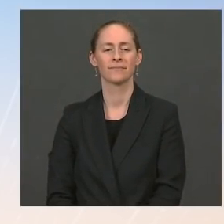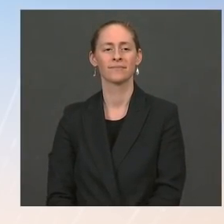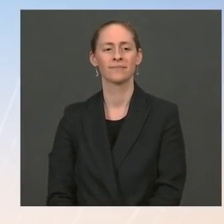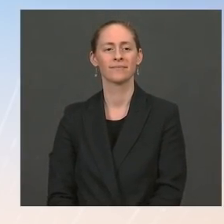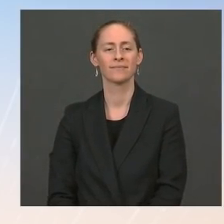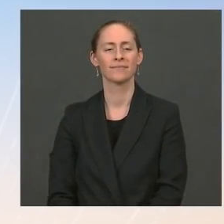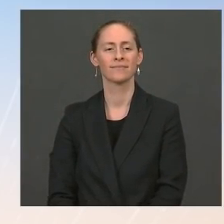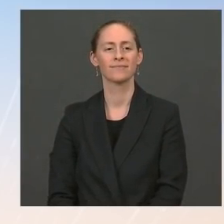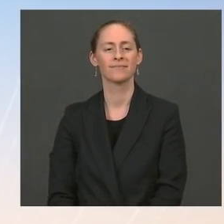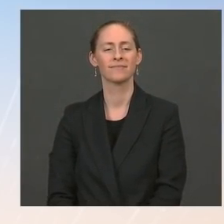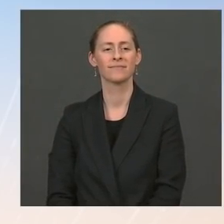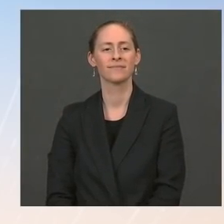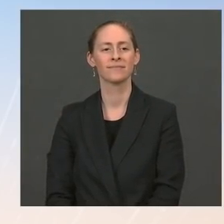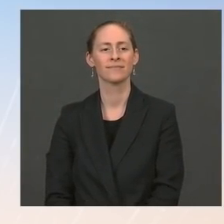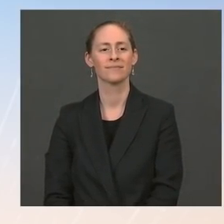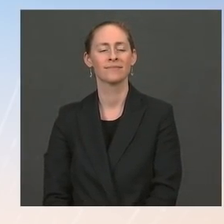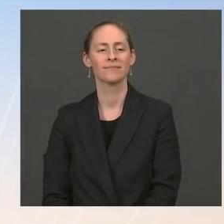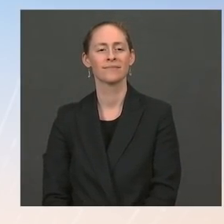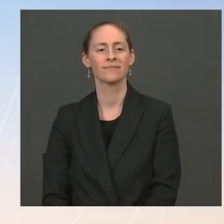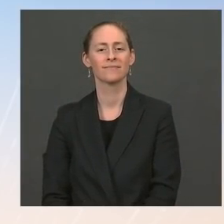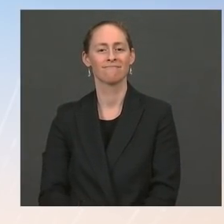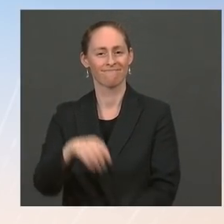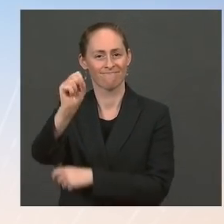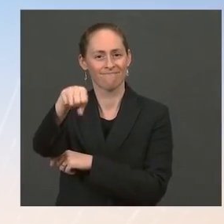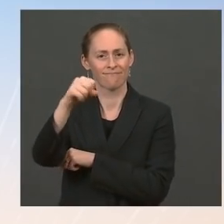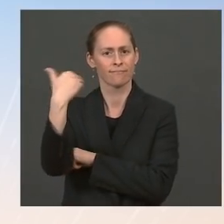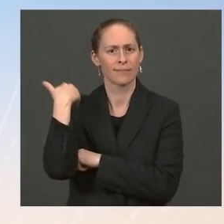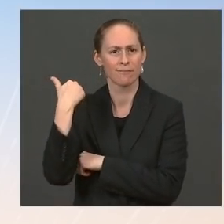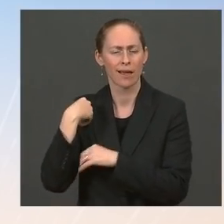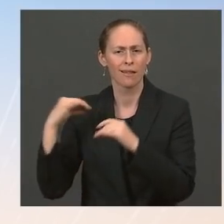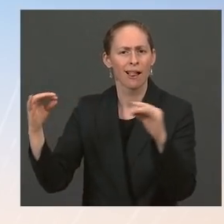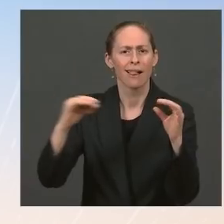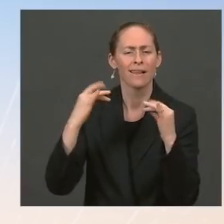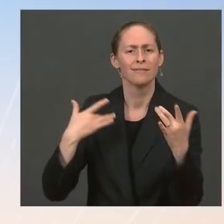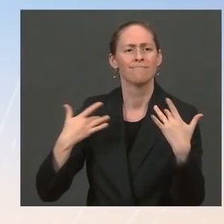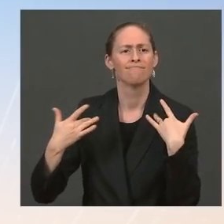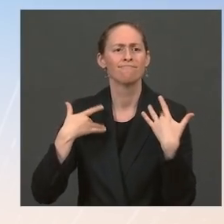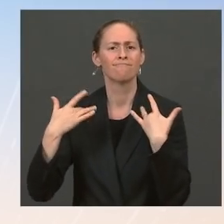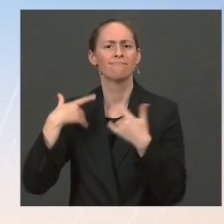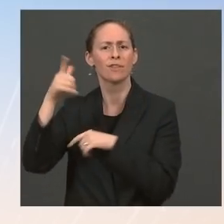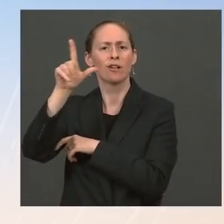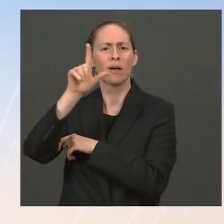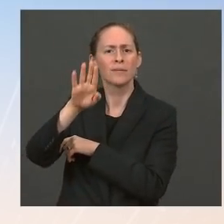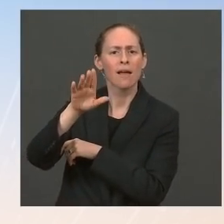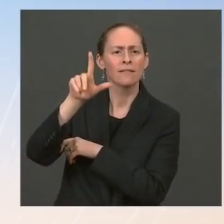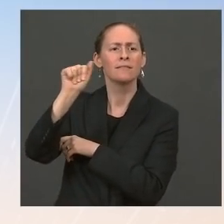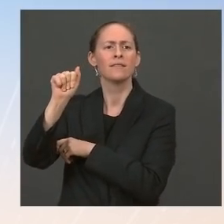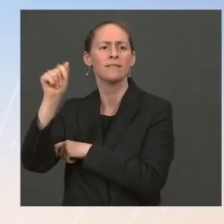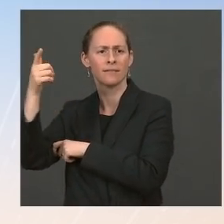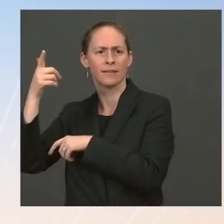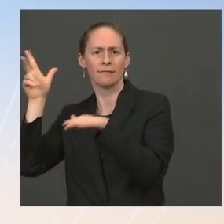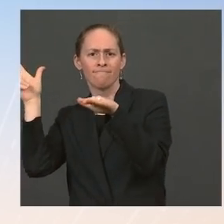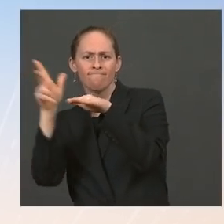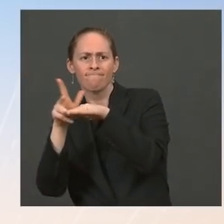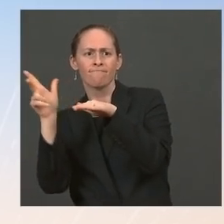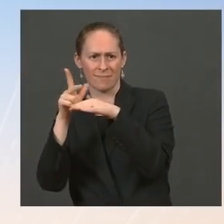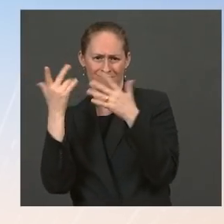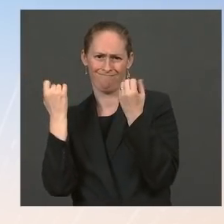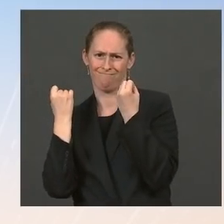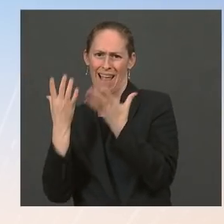where about 40 percent of volume comes in. And we've seen an increase in goods that are coming over there, year-to-date,